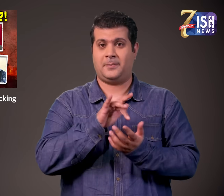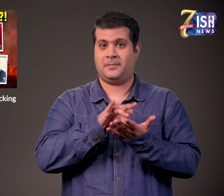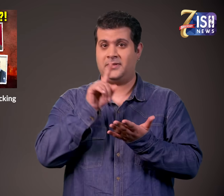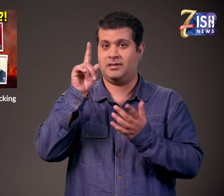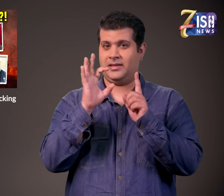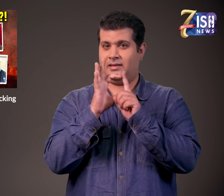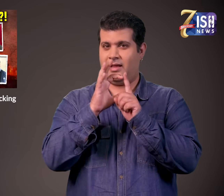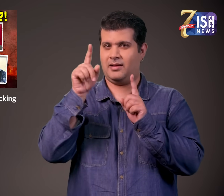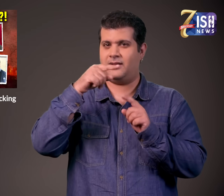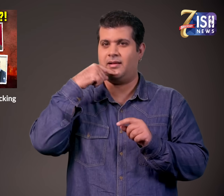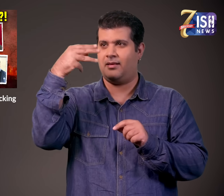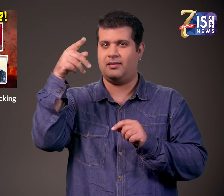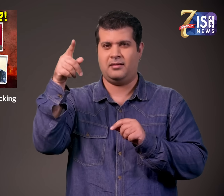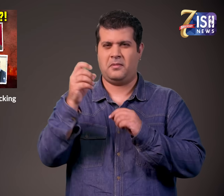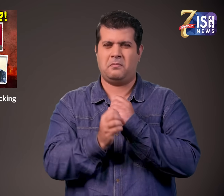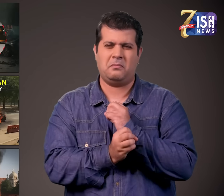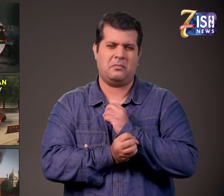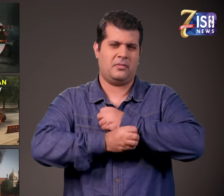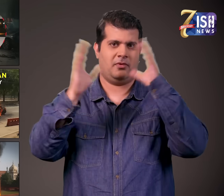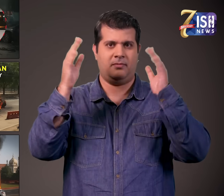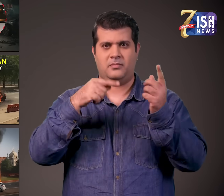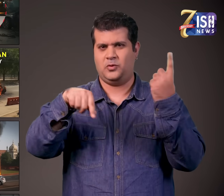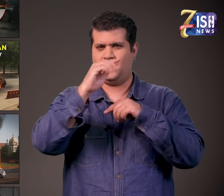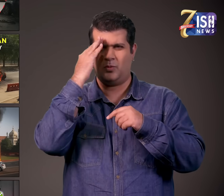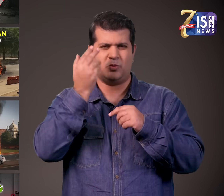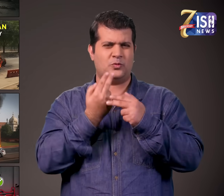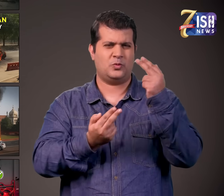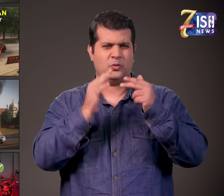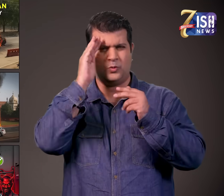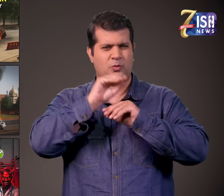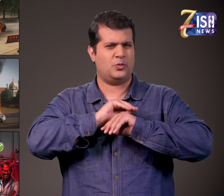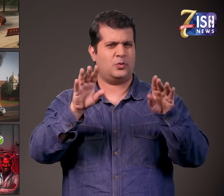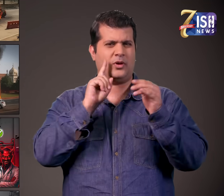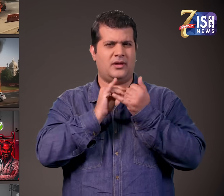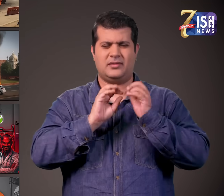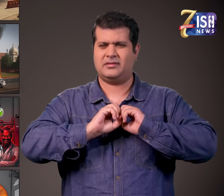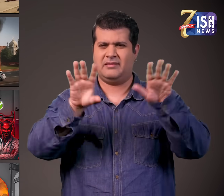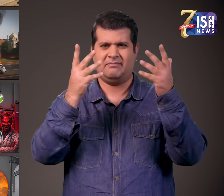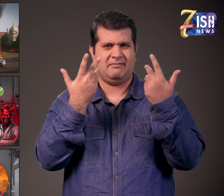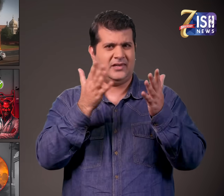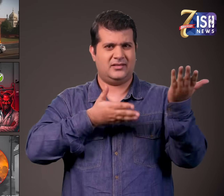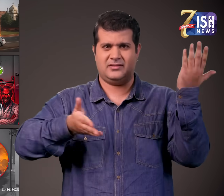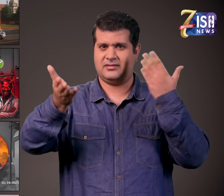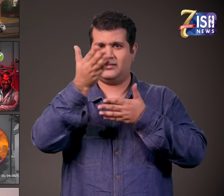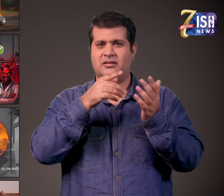You know about the Delhi Red Fort blast. ISH News too released various videos.